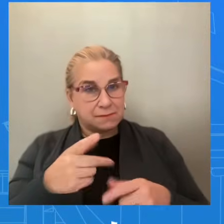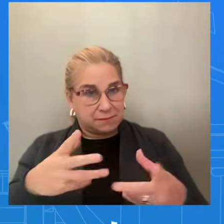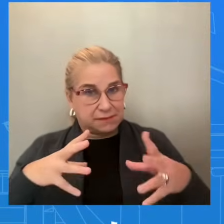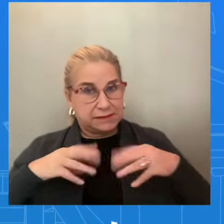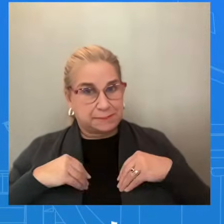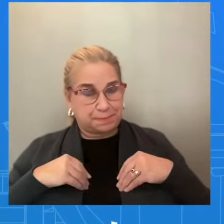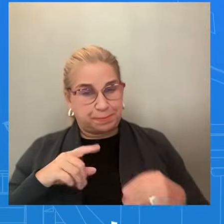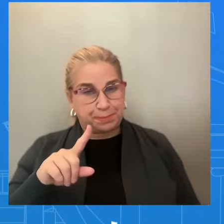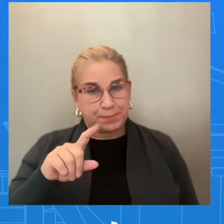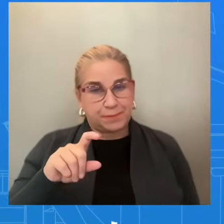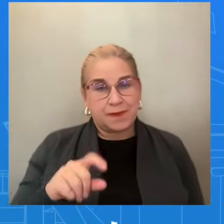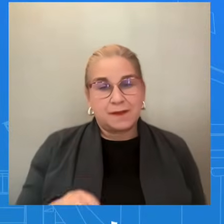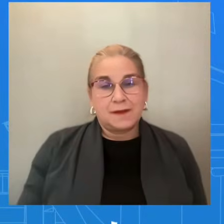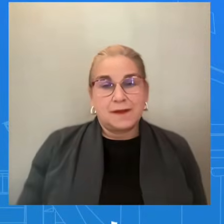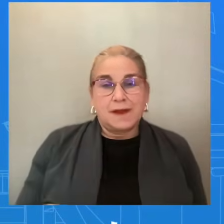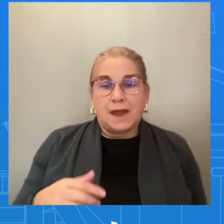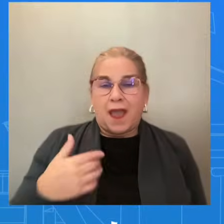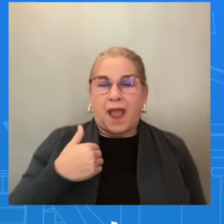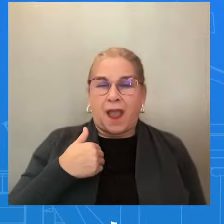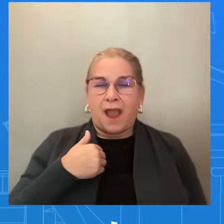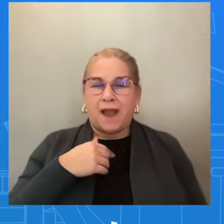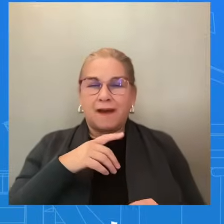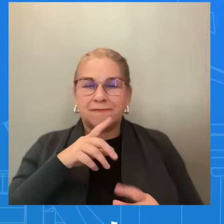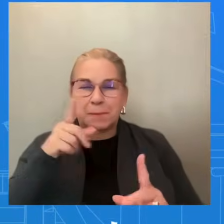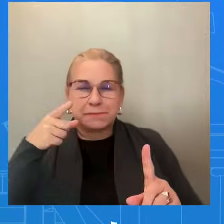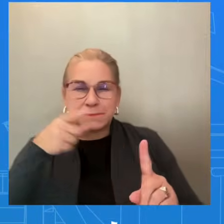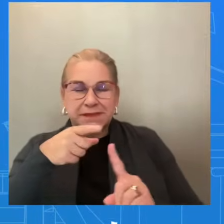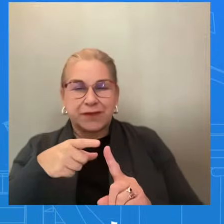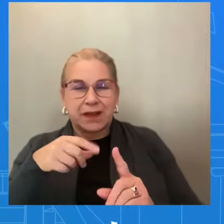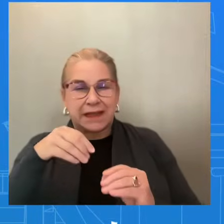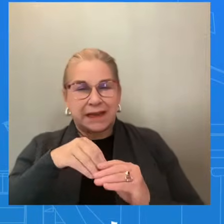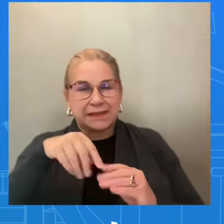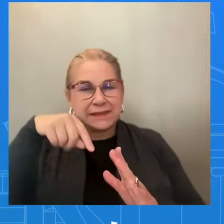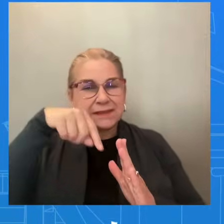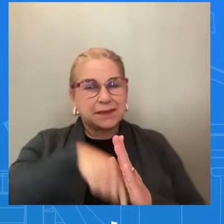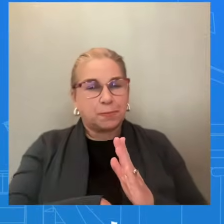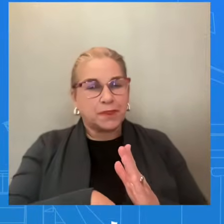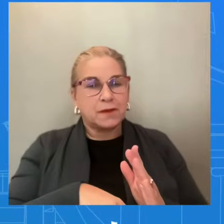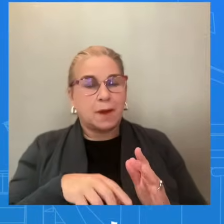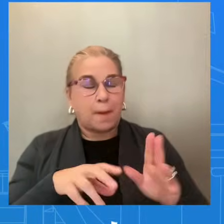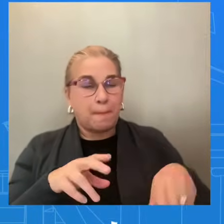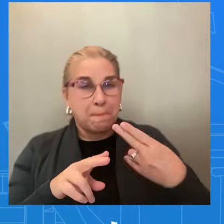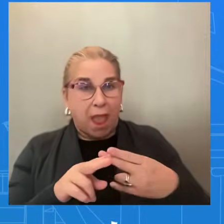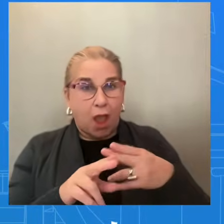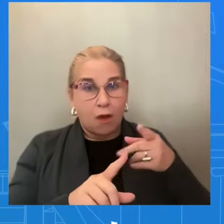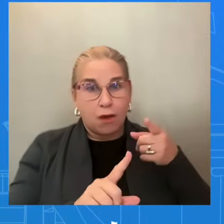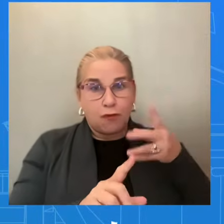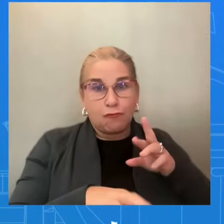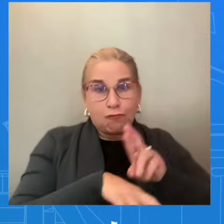It’s not what I’m going to do from here. We’ve been very clear what we want to see. We’ve been very clear about that from here, you --